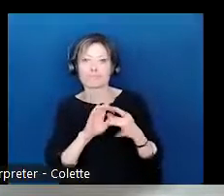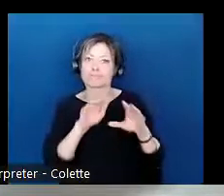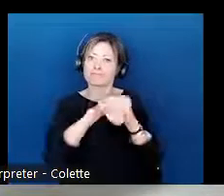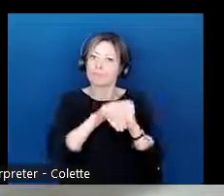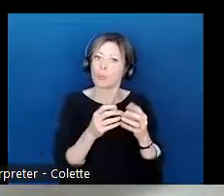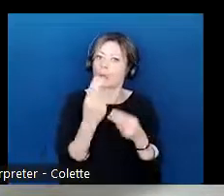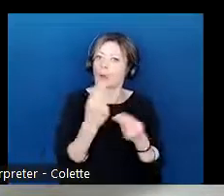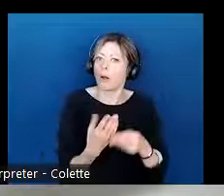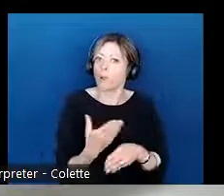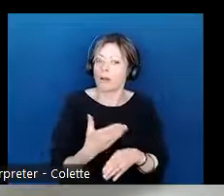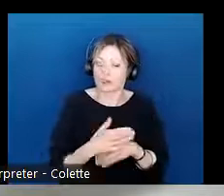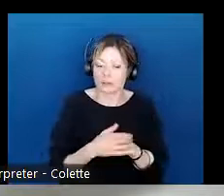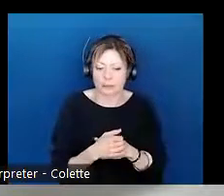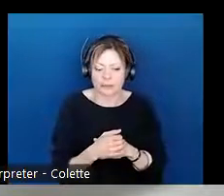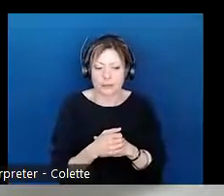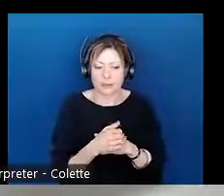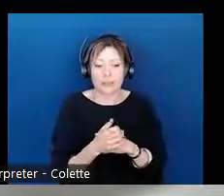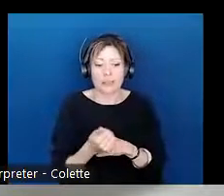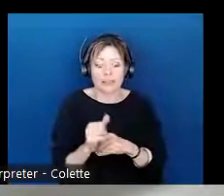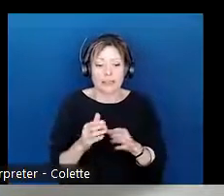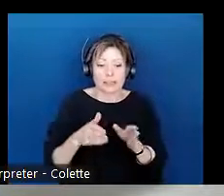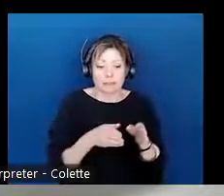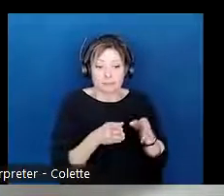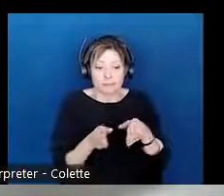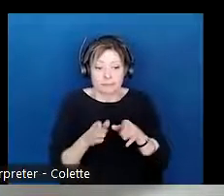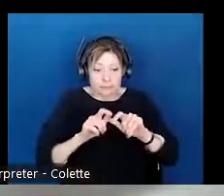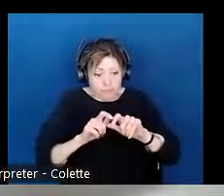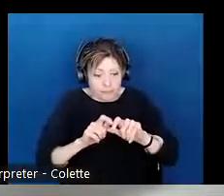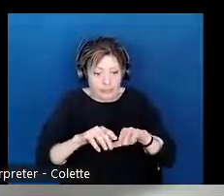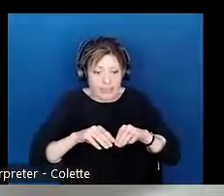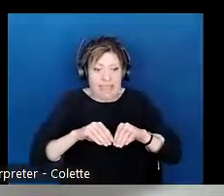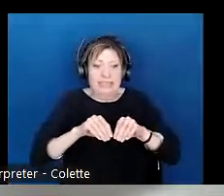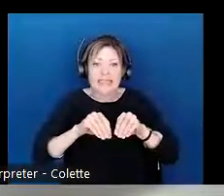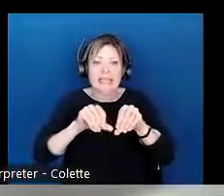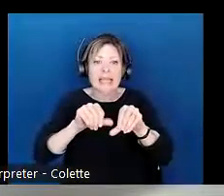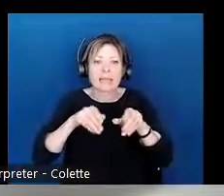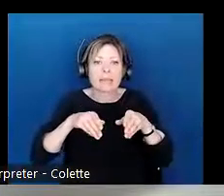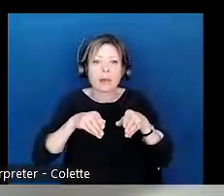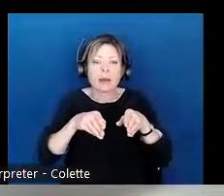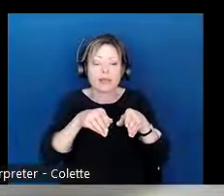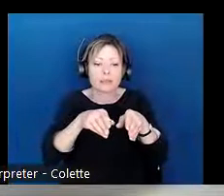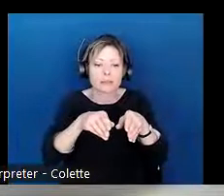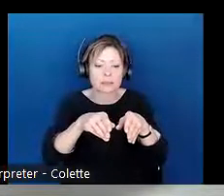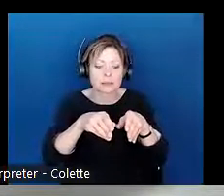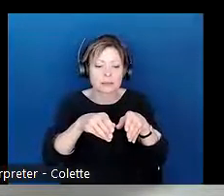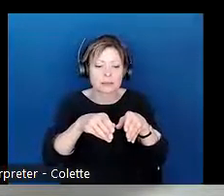and then we continue along the Sandy path here amidst the Heather